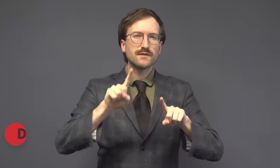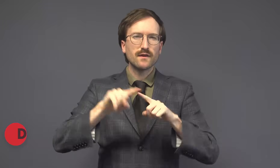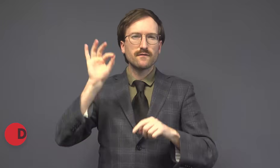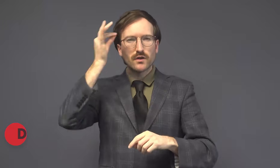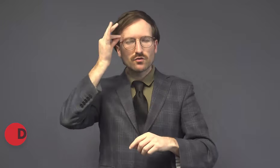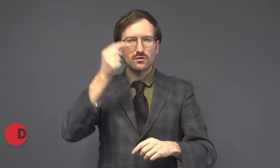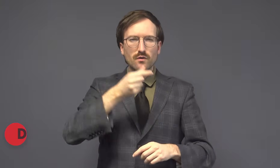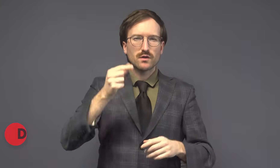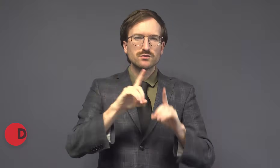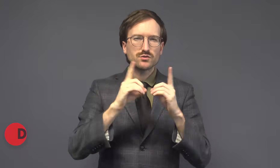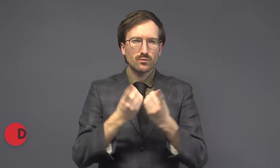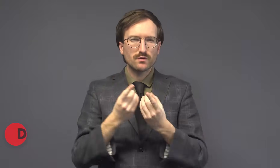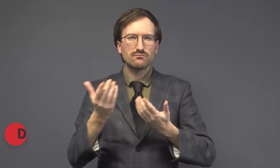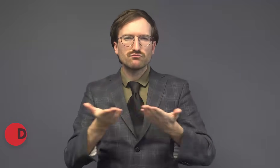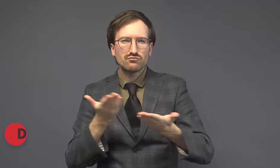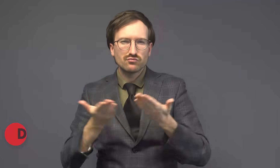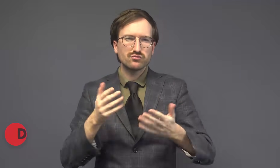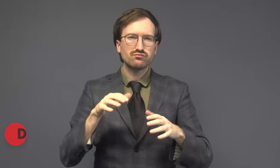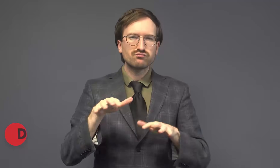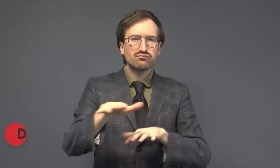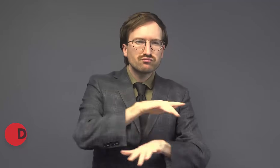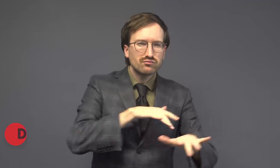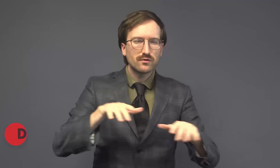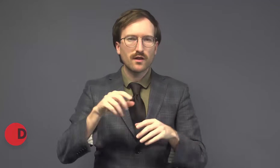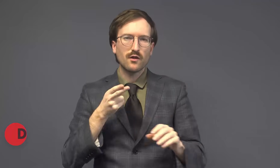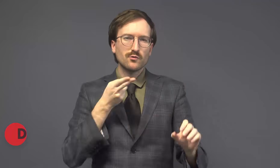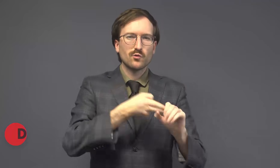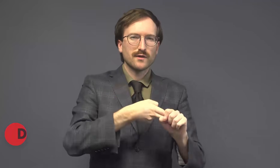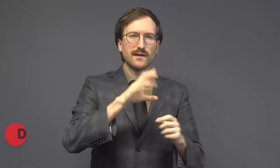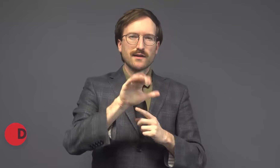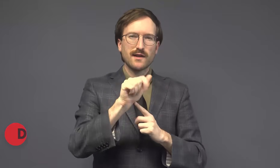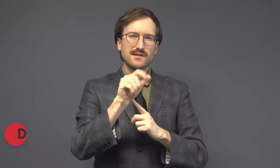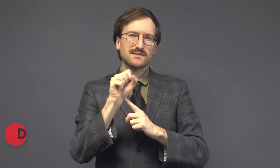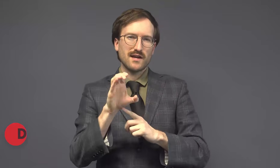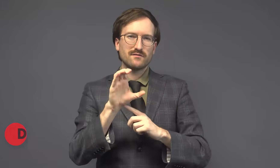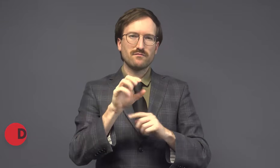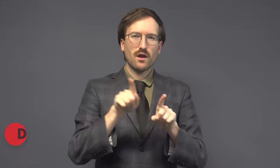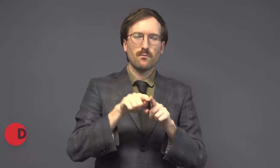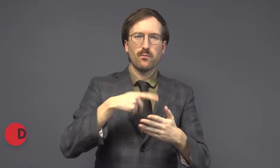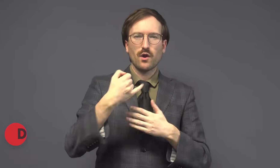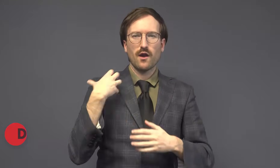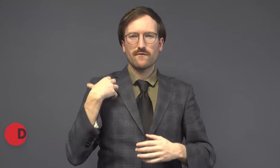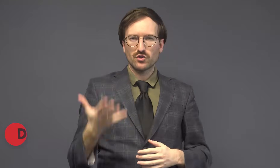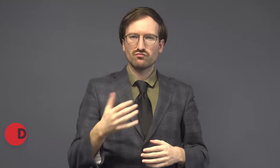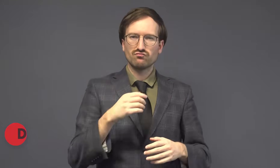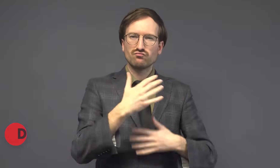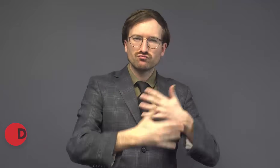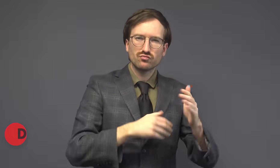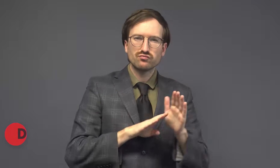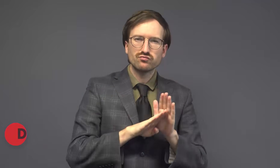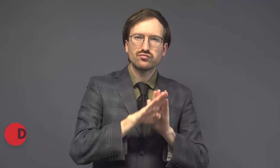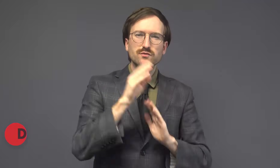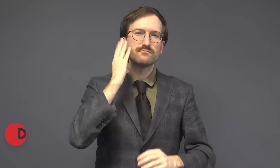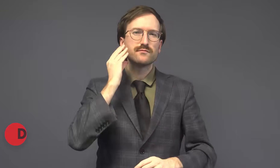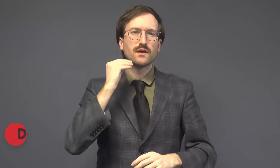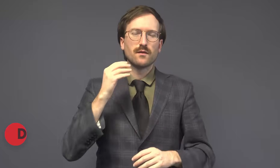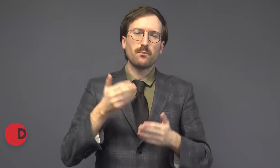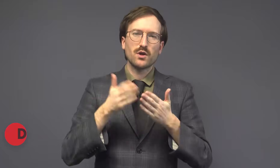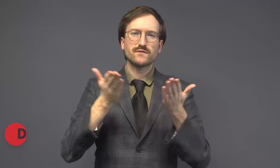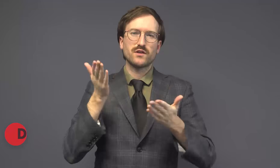the federal government and then CAD-ASC as a project officer for few years.